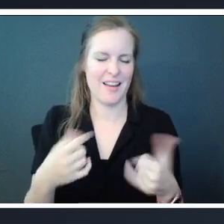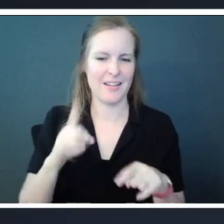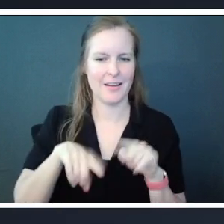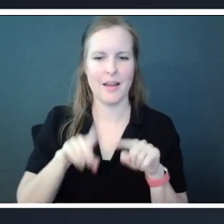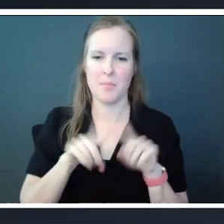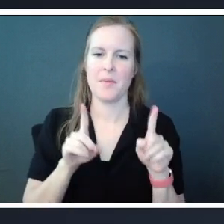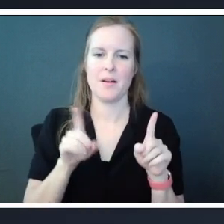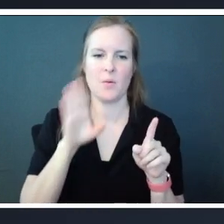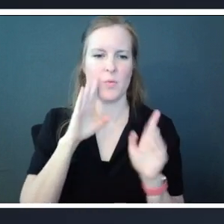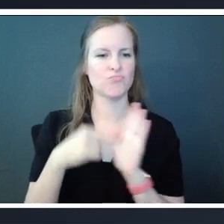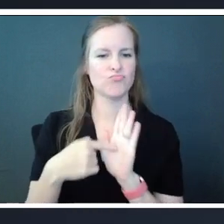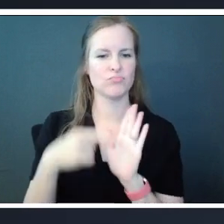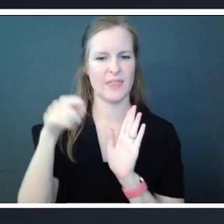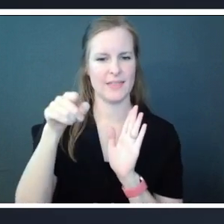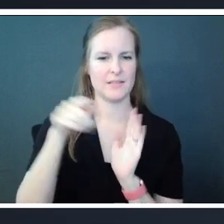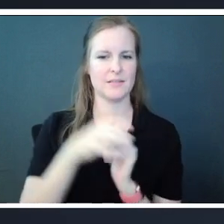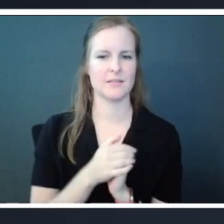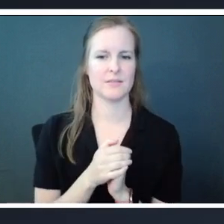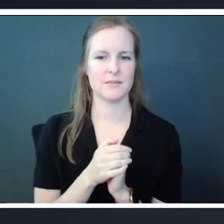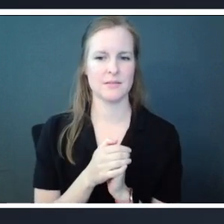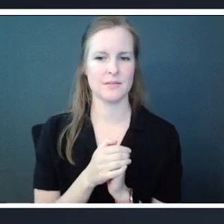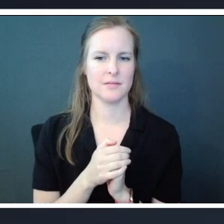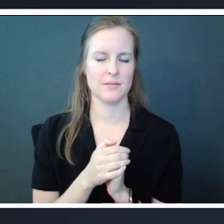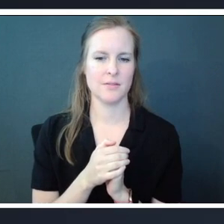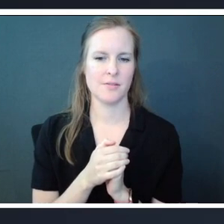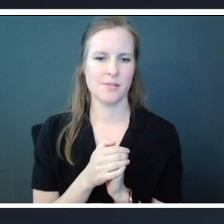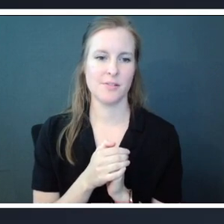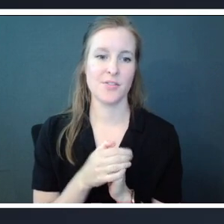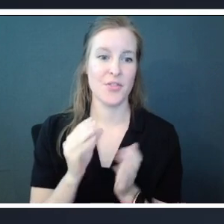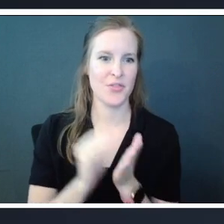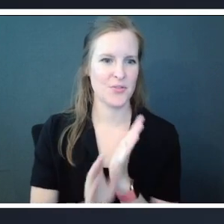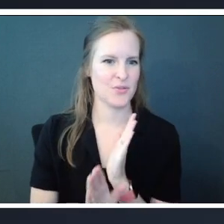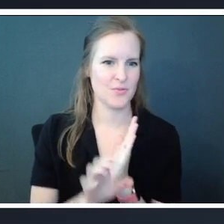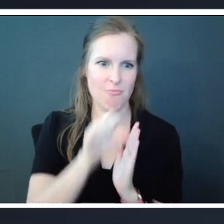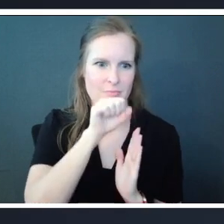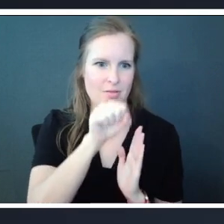and the students always like it when we share it. And we're able to see what did other people guess,